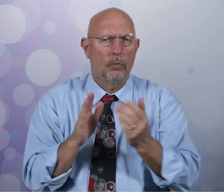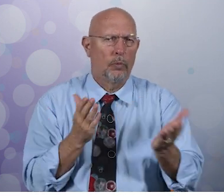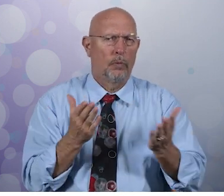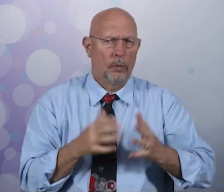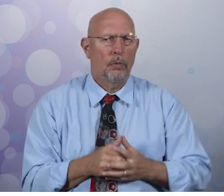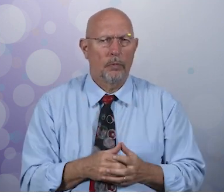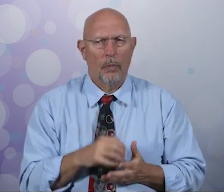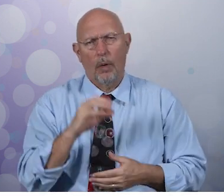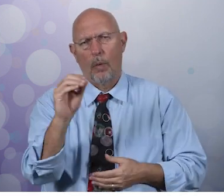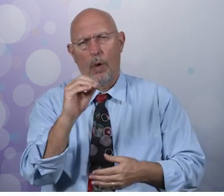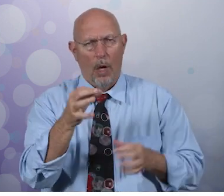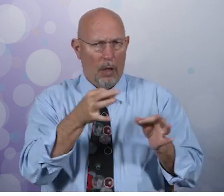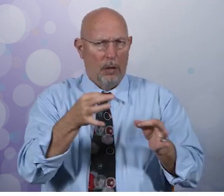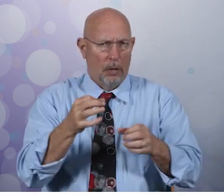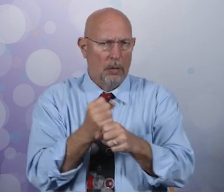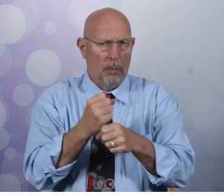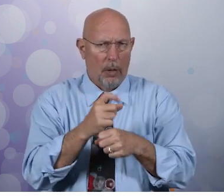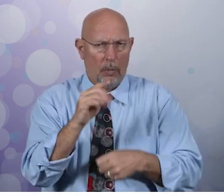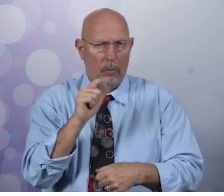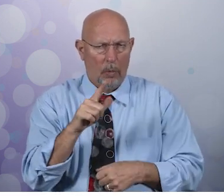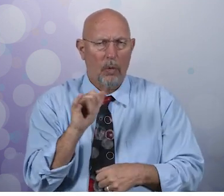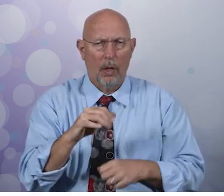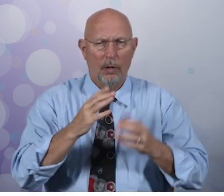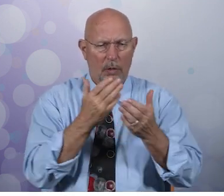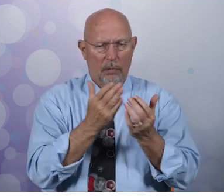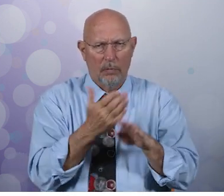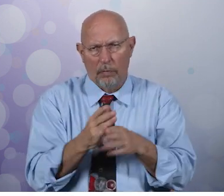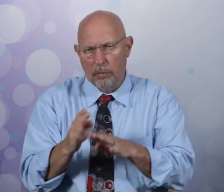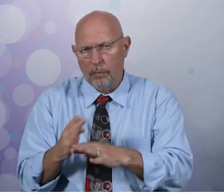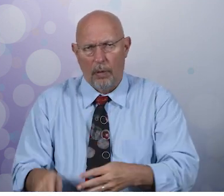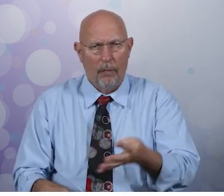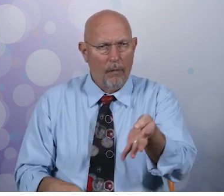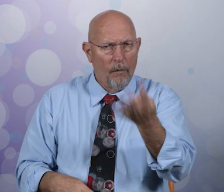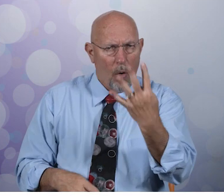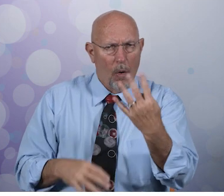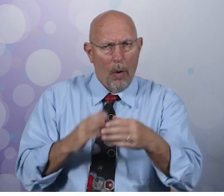Ohio's Decision-Making Tool is divided into four parts, A